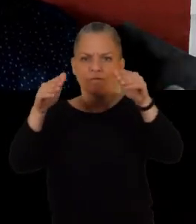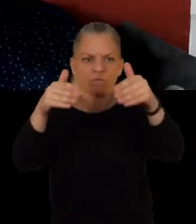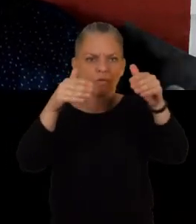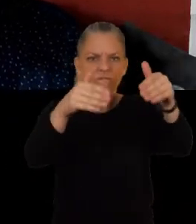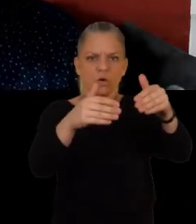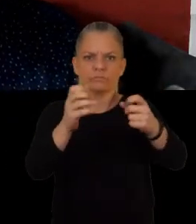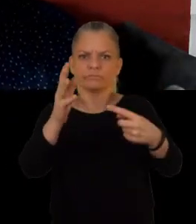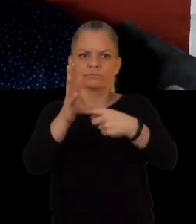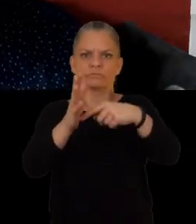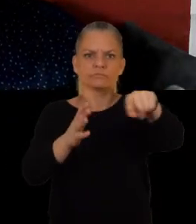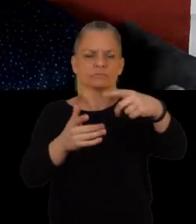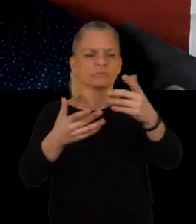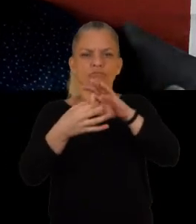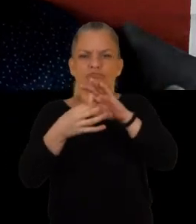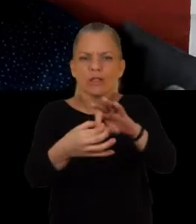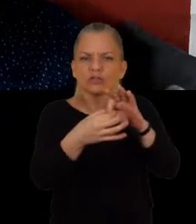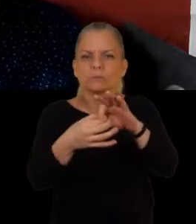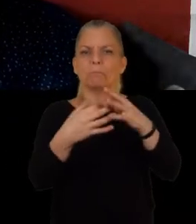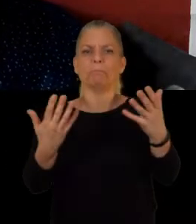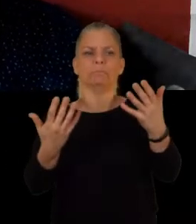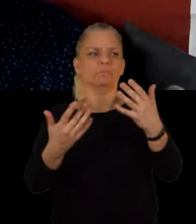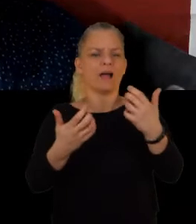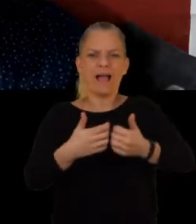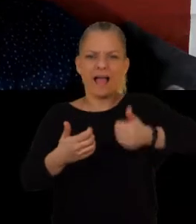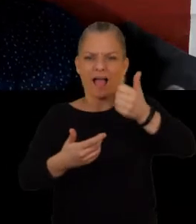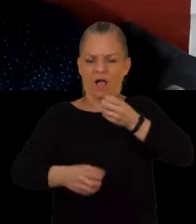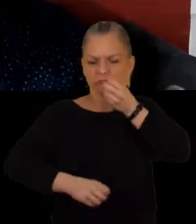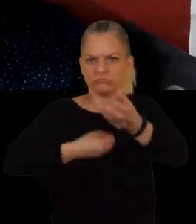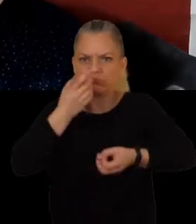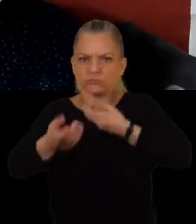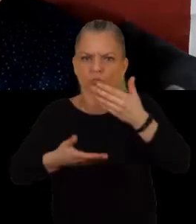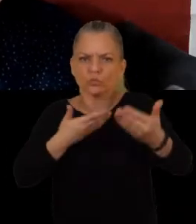it was kind of focusing on those fundamentals it's about relationships it's about telling a really